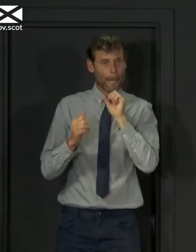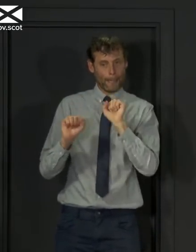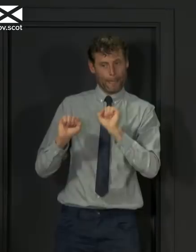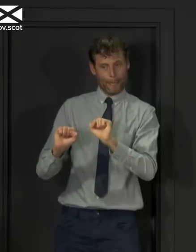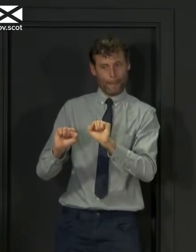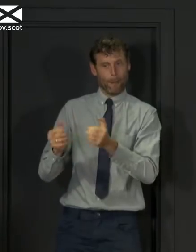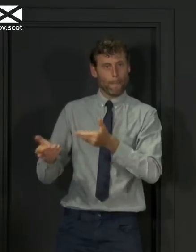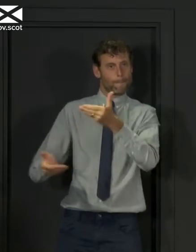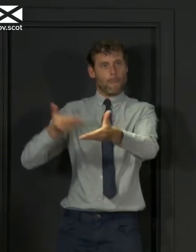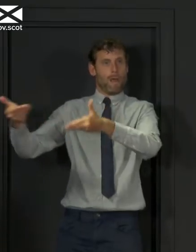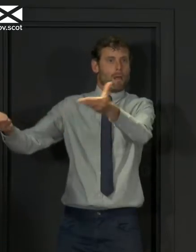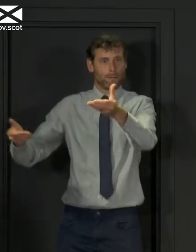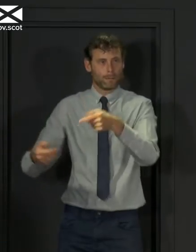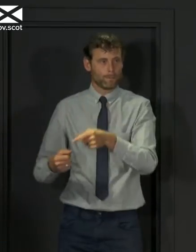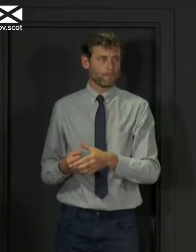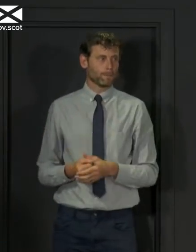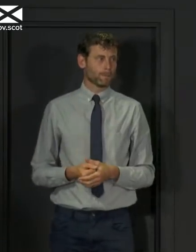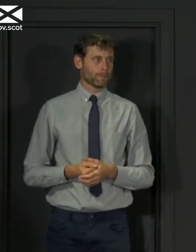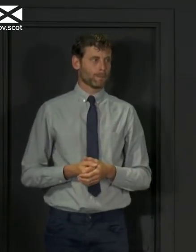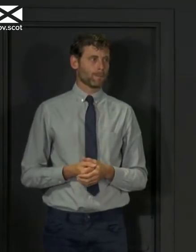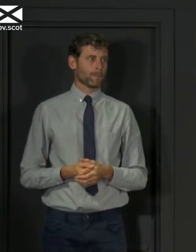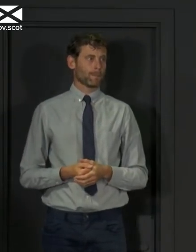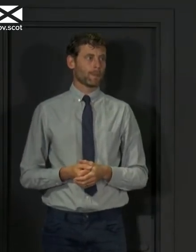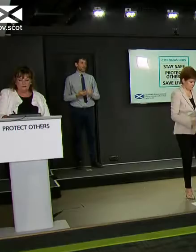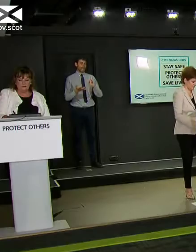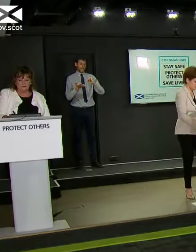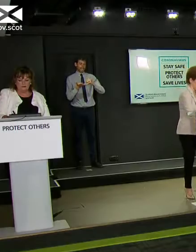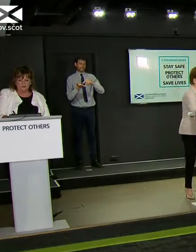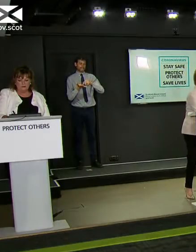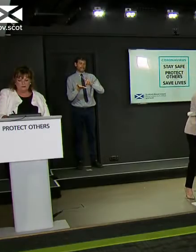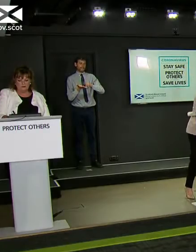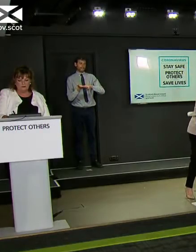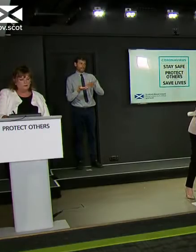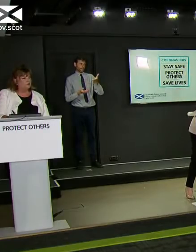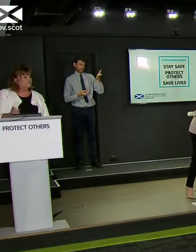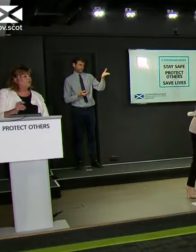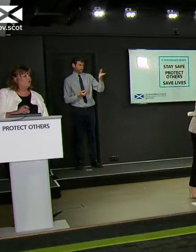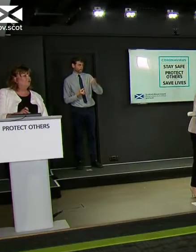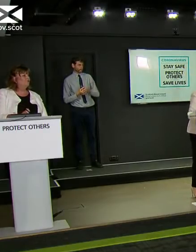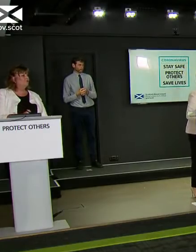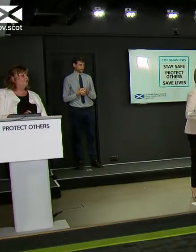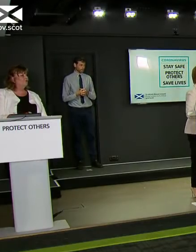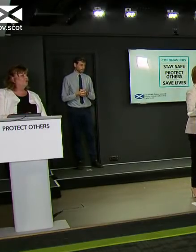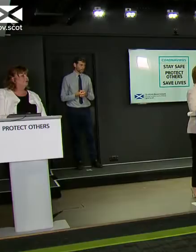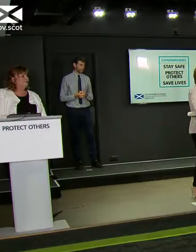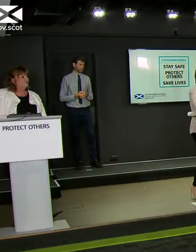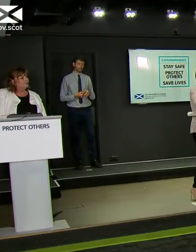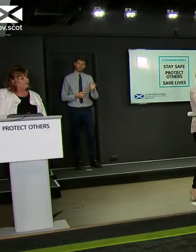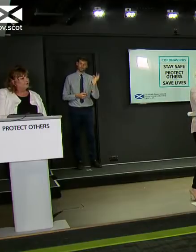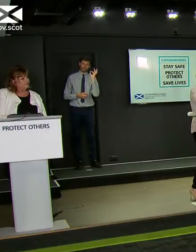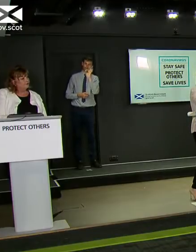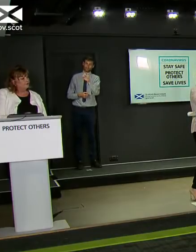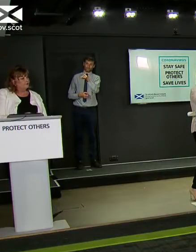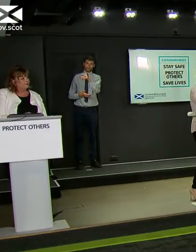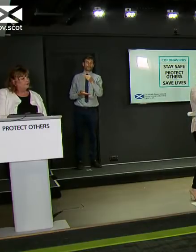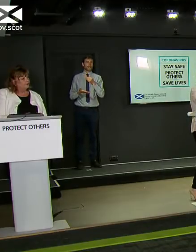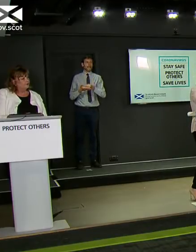Steven Brown from STV. Thank you very much and good afternoon. Economy Secretary, there you have laid out again some